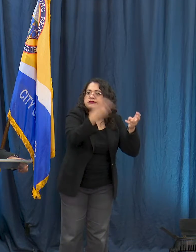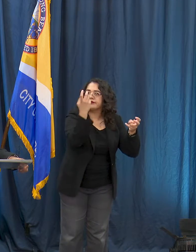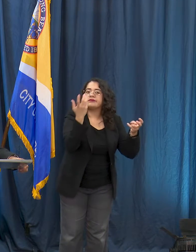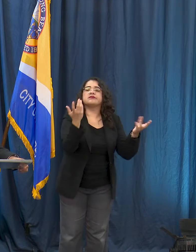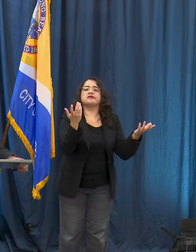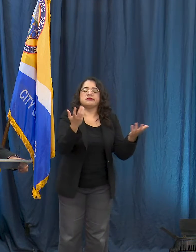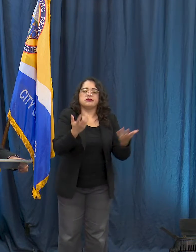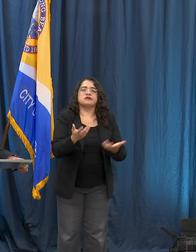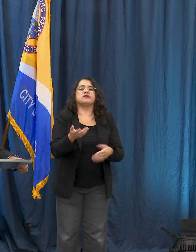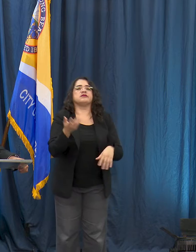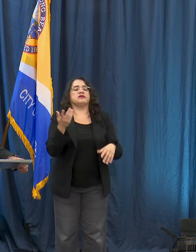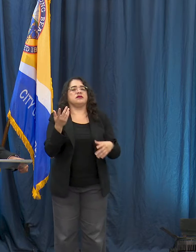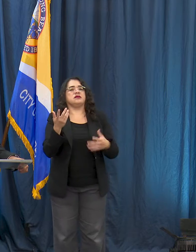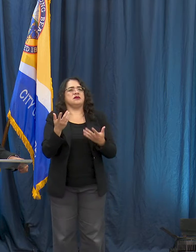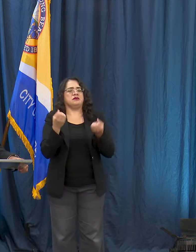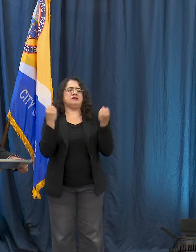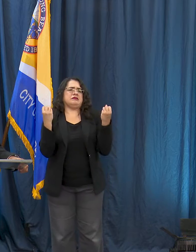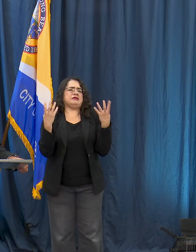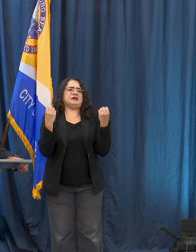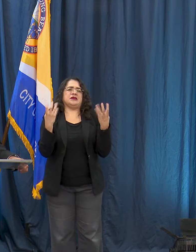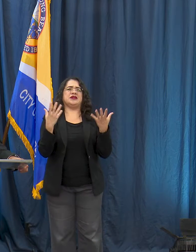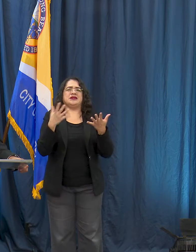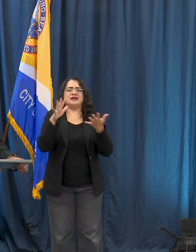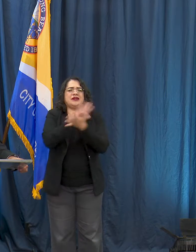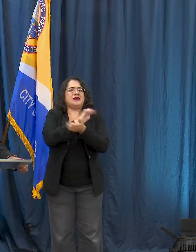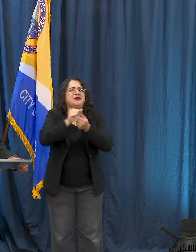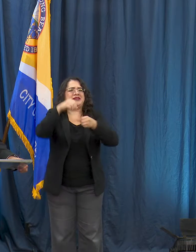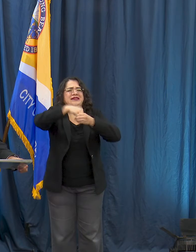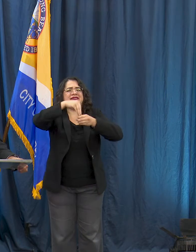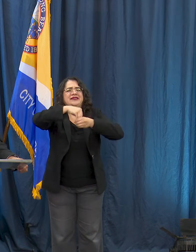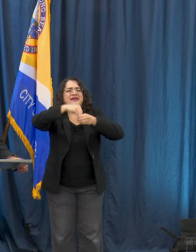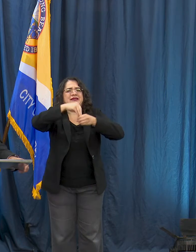a lot of damage was caused inside their small businesses